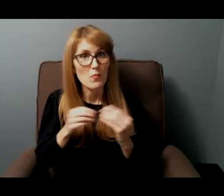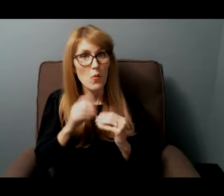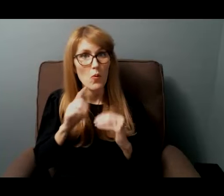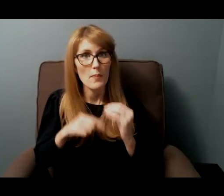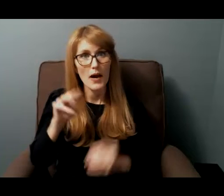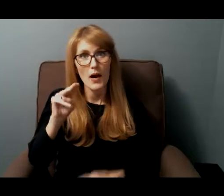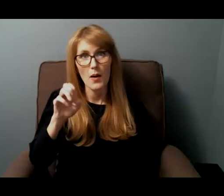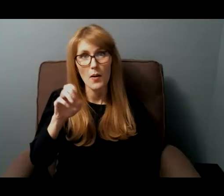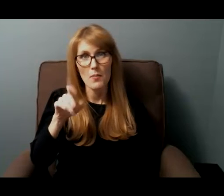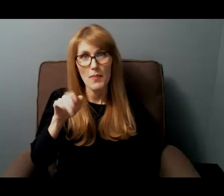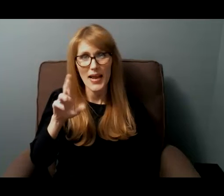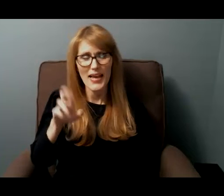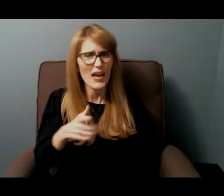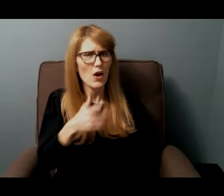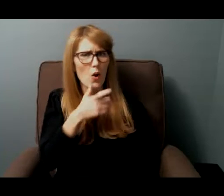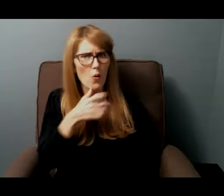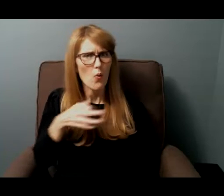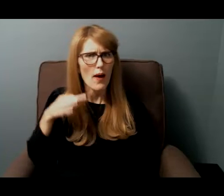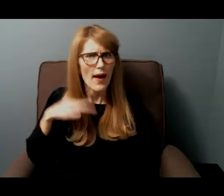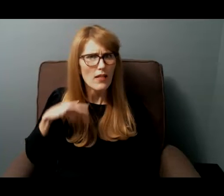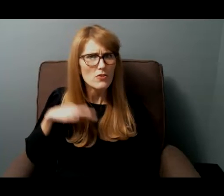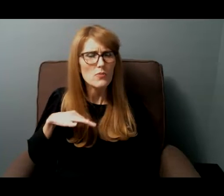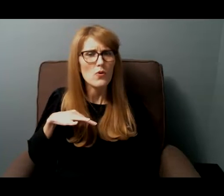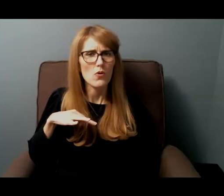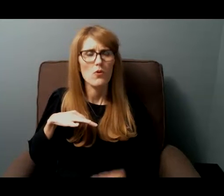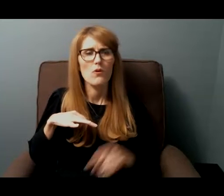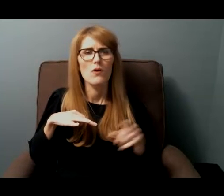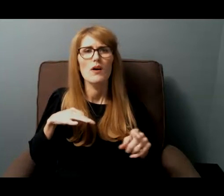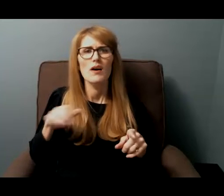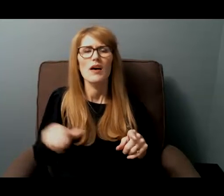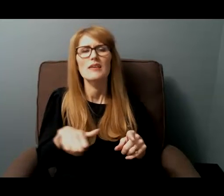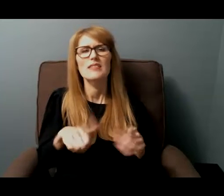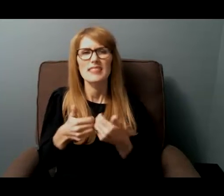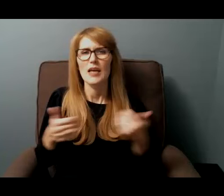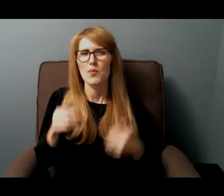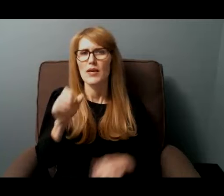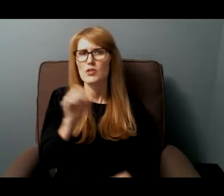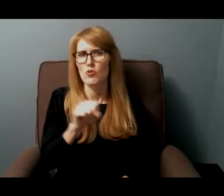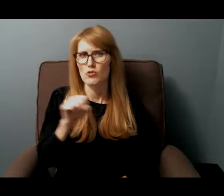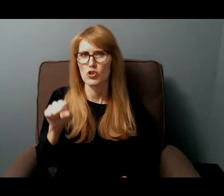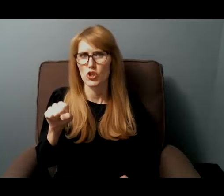and who is eligible for it on another separate Social Security publication that's called just